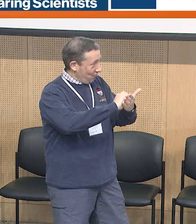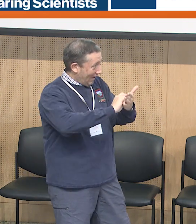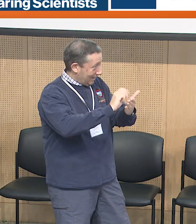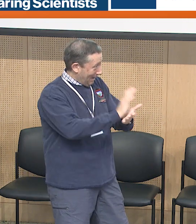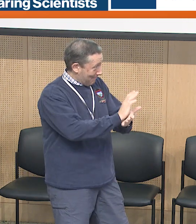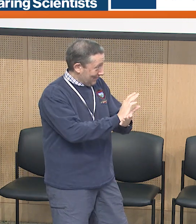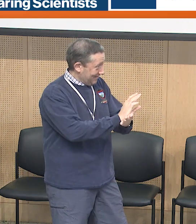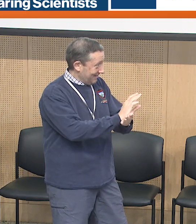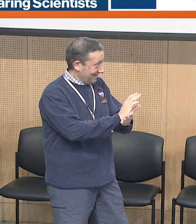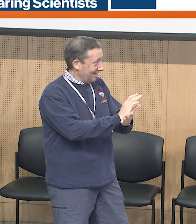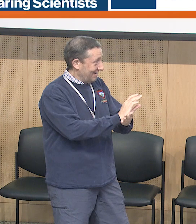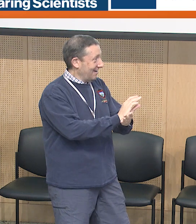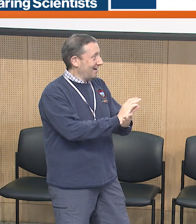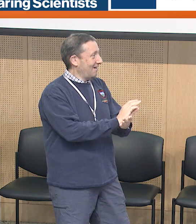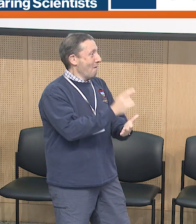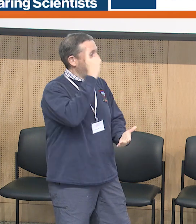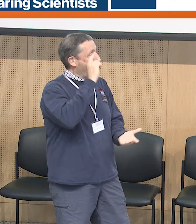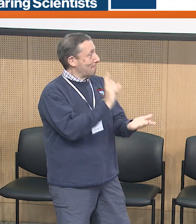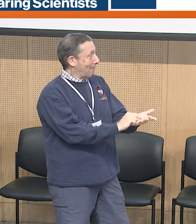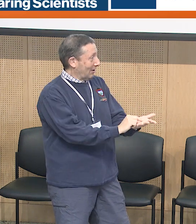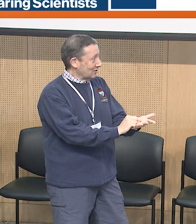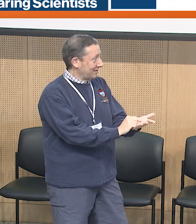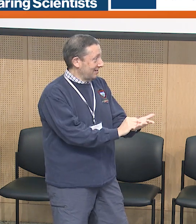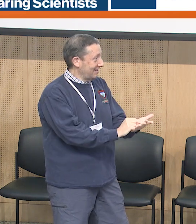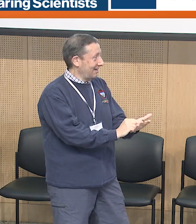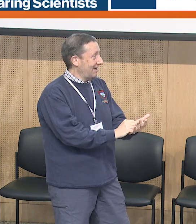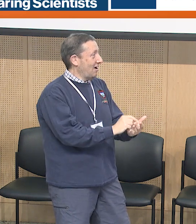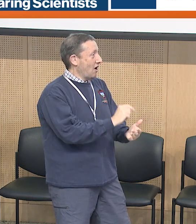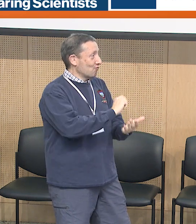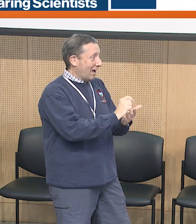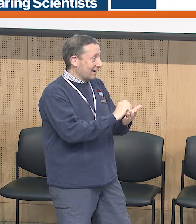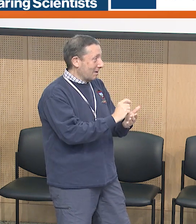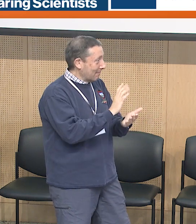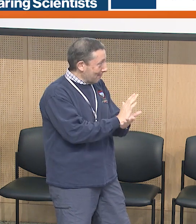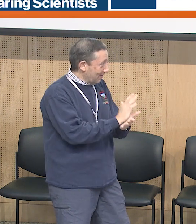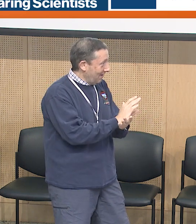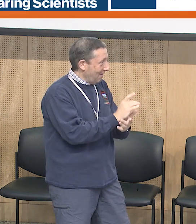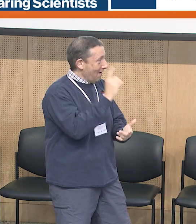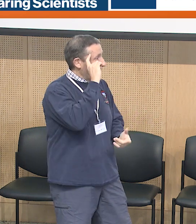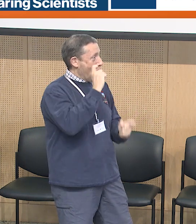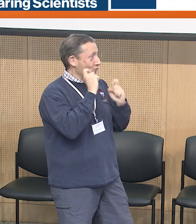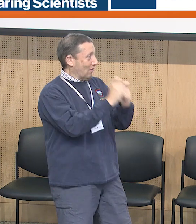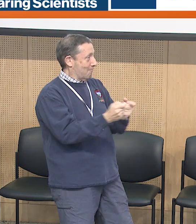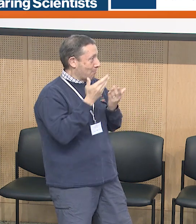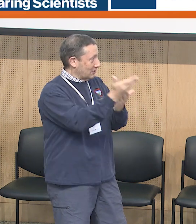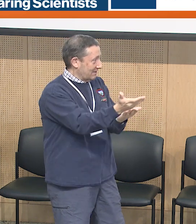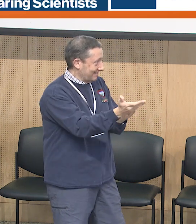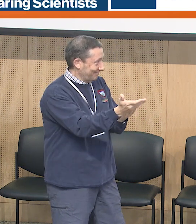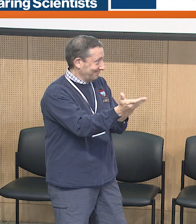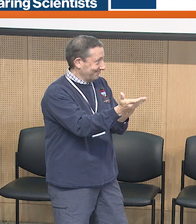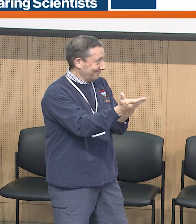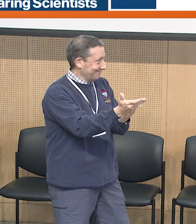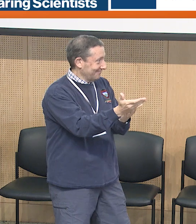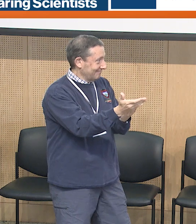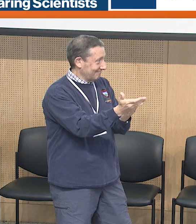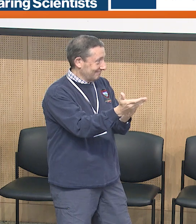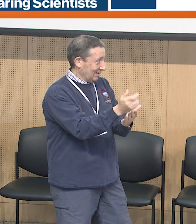you still have to write papers in English. You still have to know it for publishing. And you need to be able to write grant proposals,